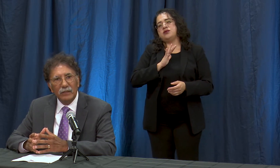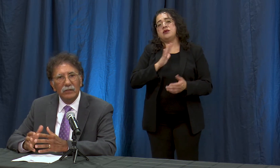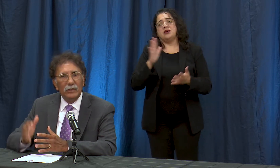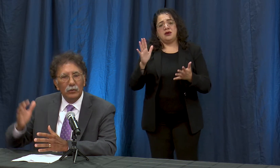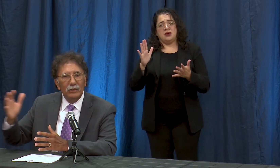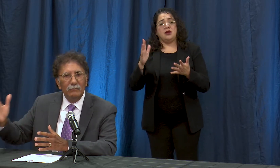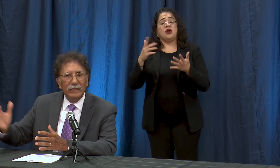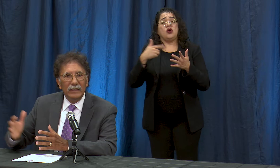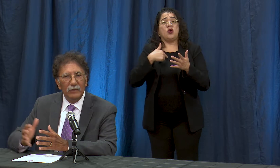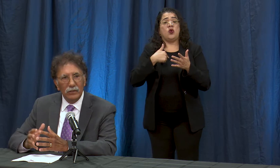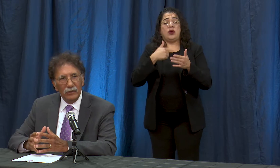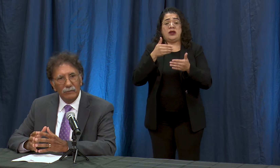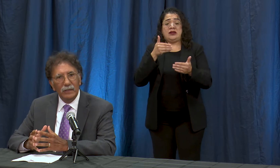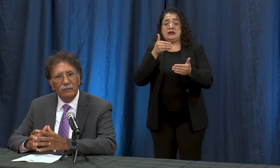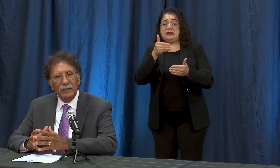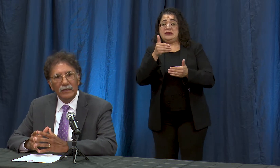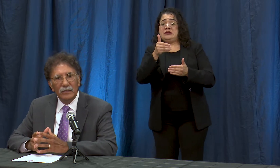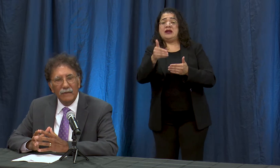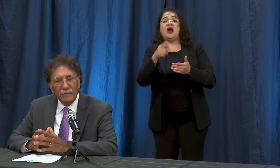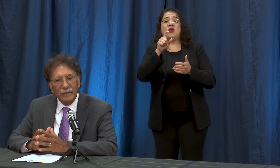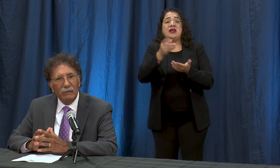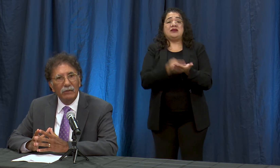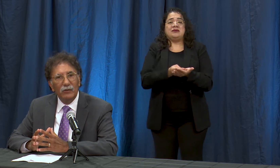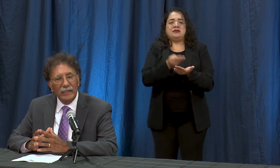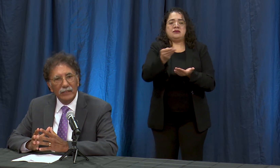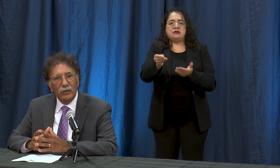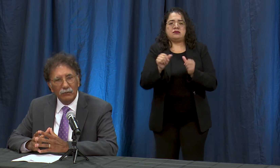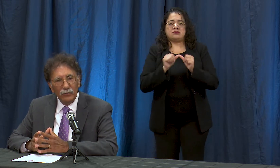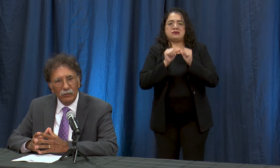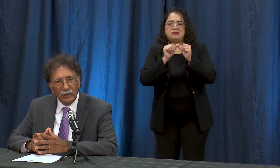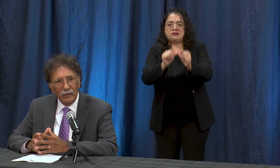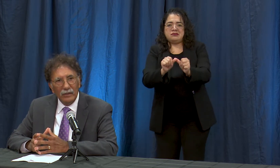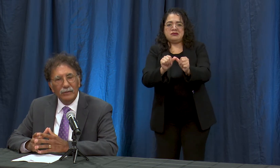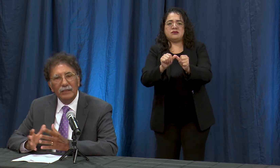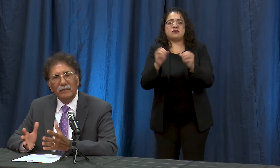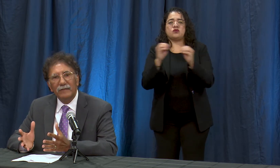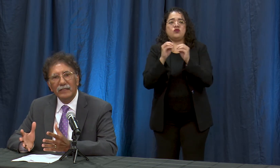to a 12-month inventory of PPE's that we will need going forward because suffice